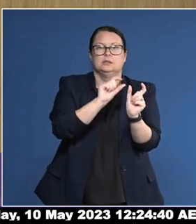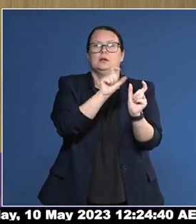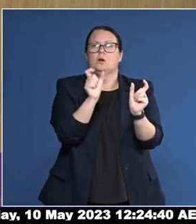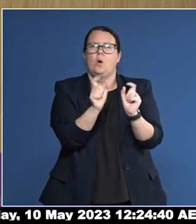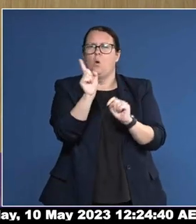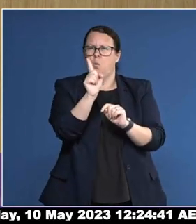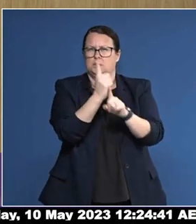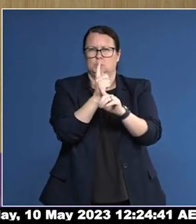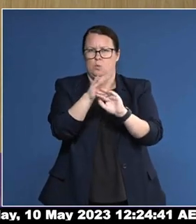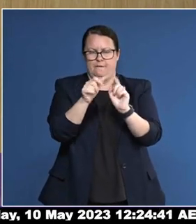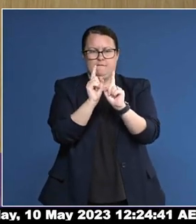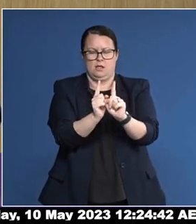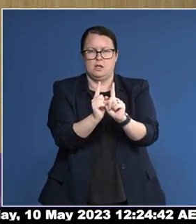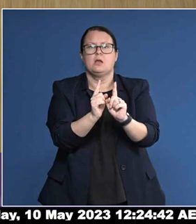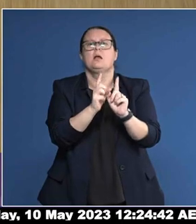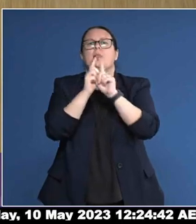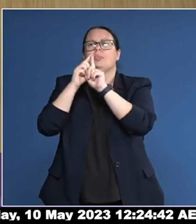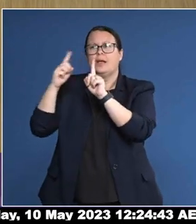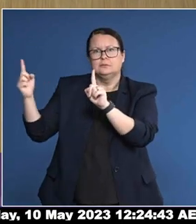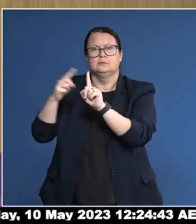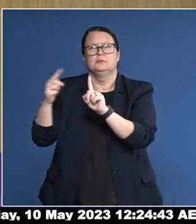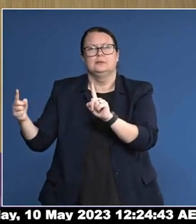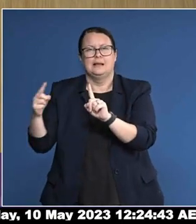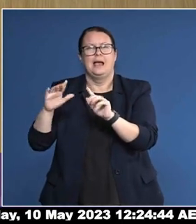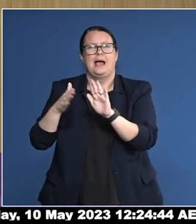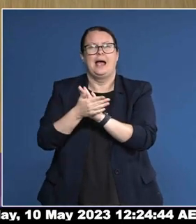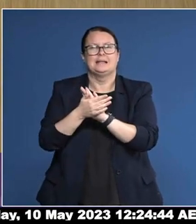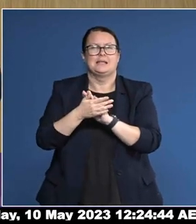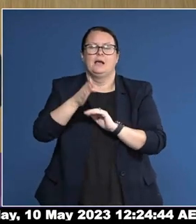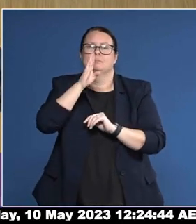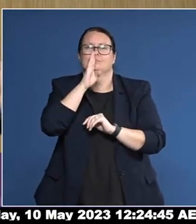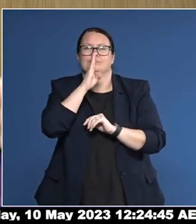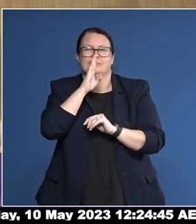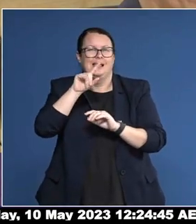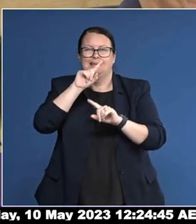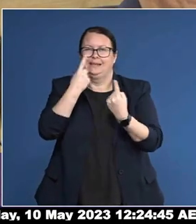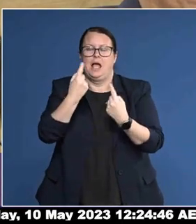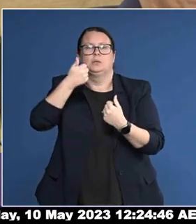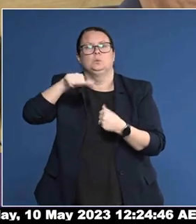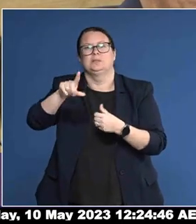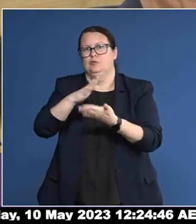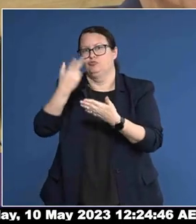material there that is covered by the non-publication order, so I'll just use the pseudonyms for working through this document.